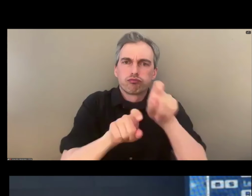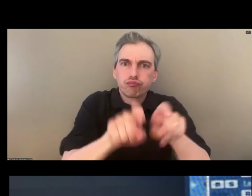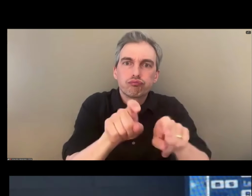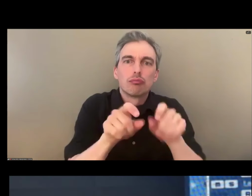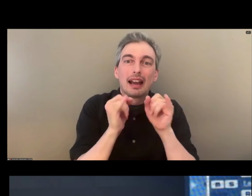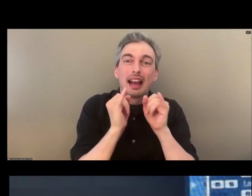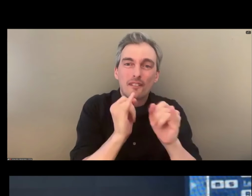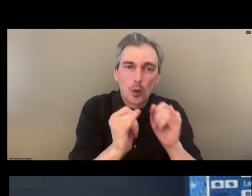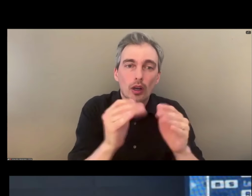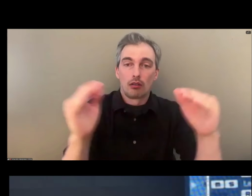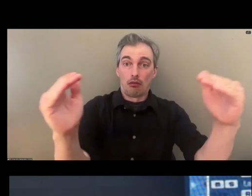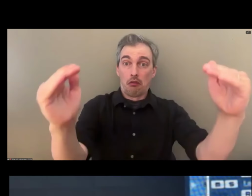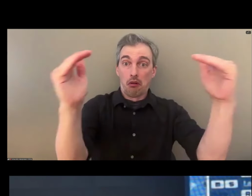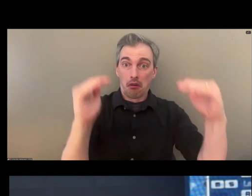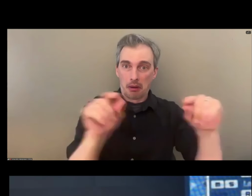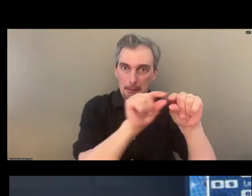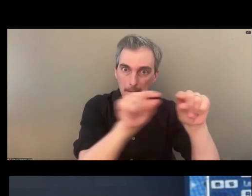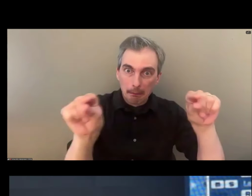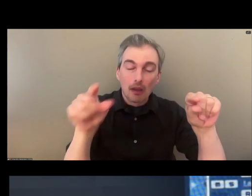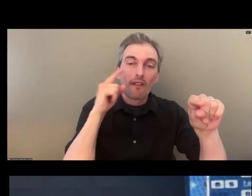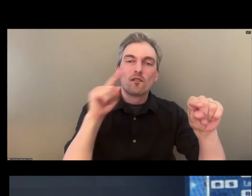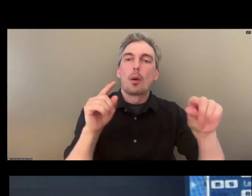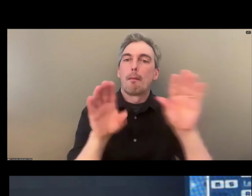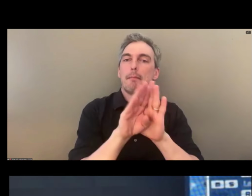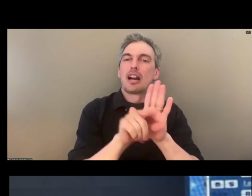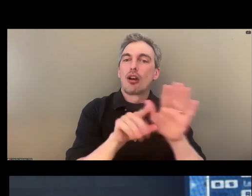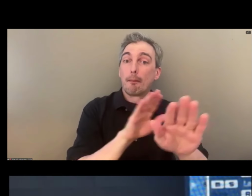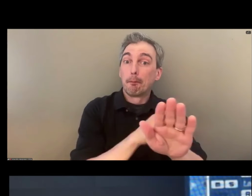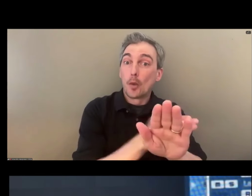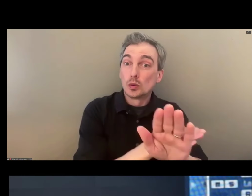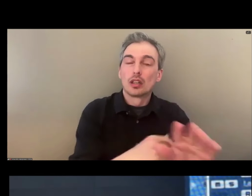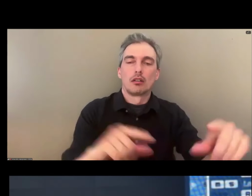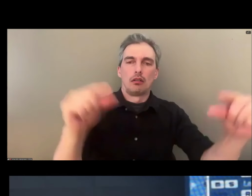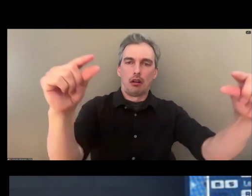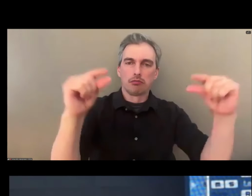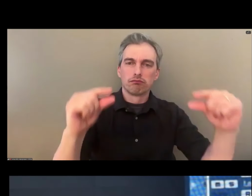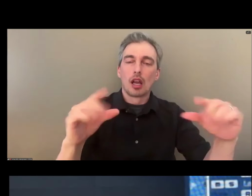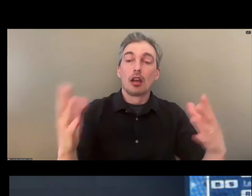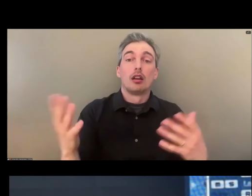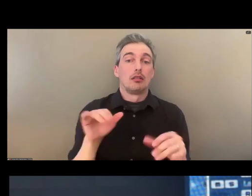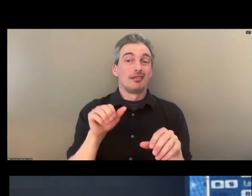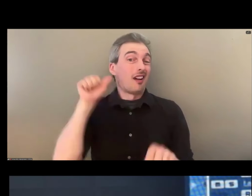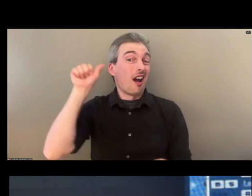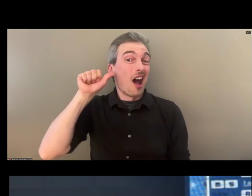And then audio engineers do tasks like balancing track volumes, timings, stereo